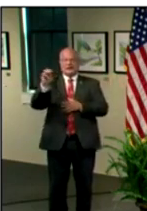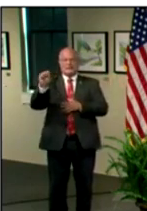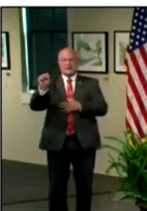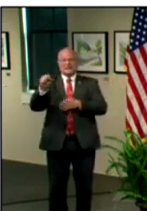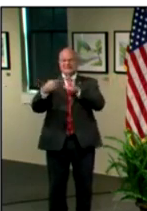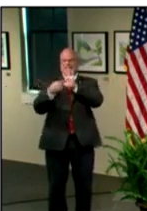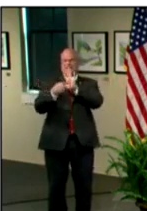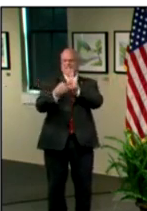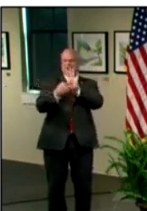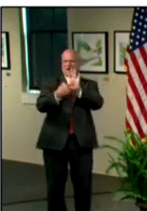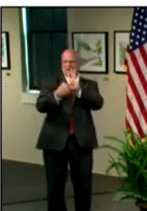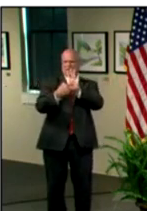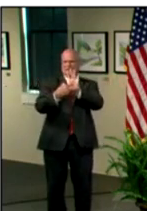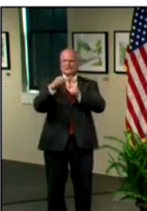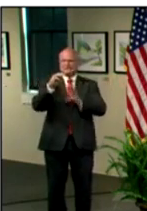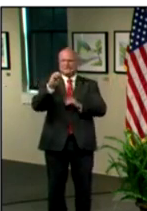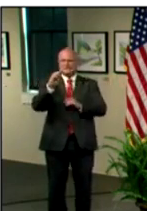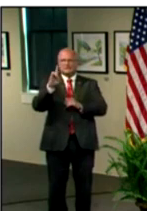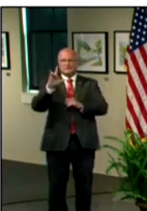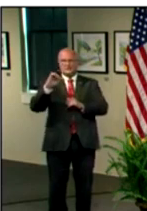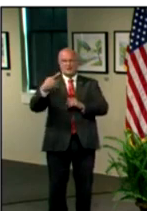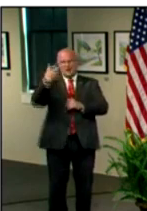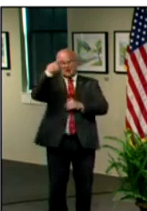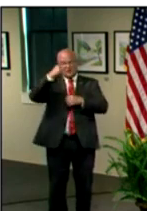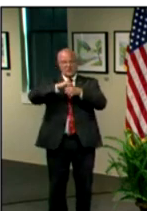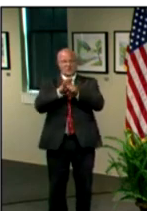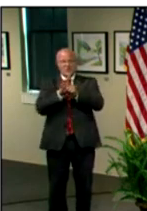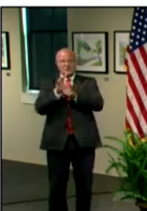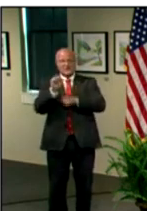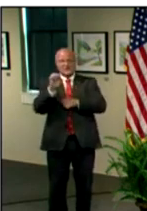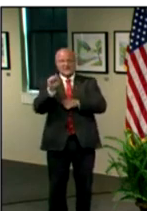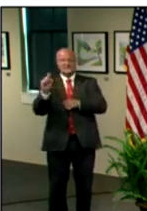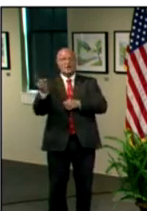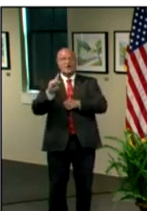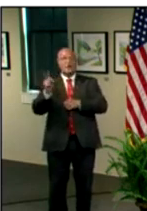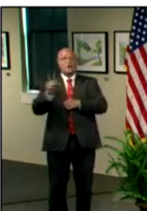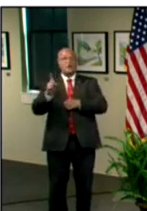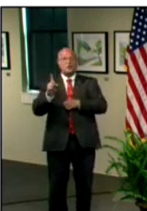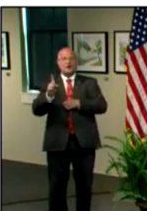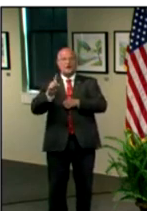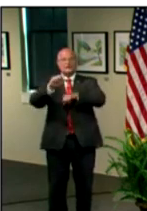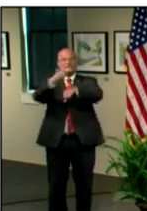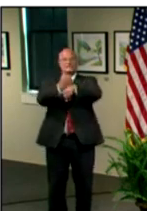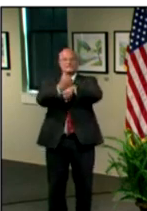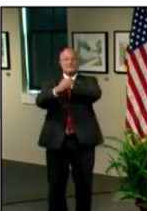WILL ADDRESS IT AS WELL, BUT THERE HAS BEEN A LOT OF DISCUSSION STATEWIDE ABOUT THE